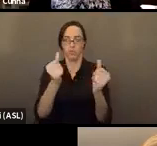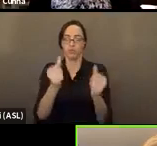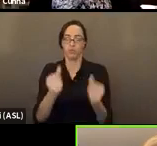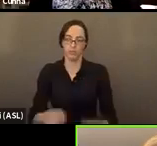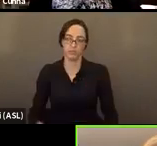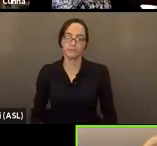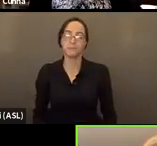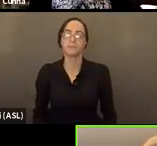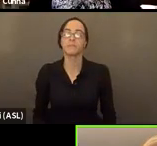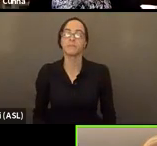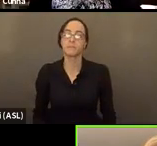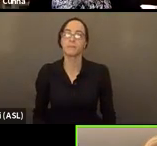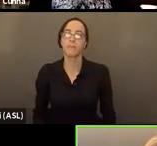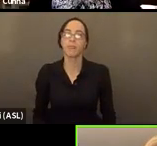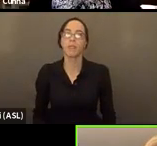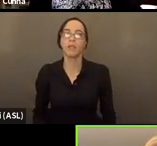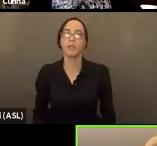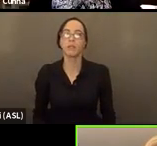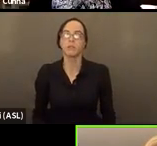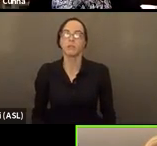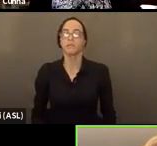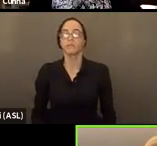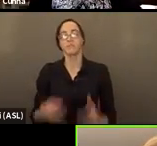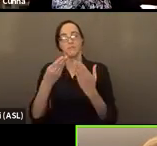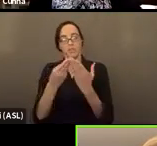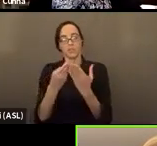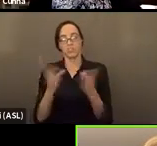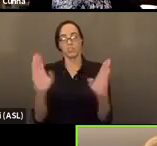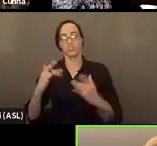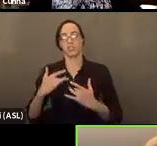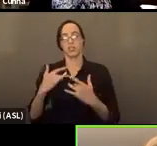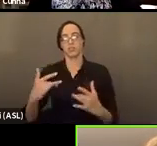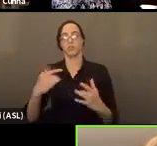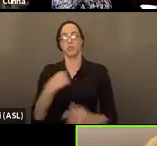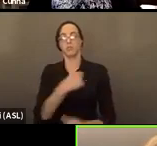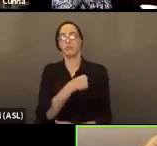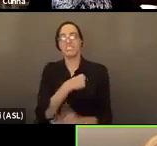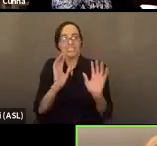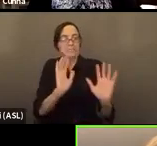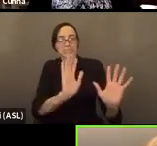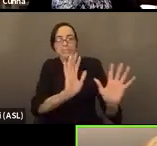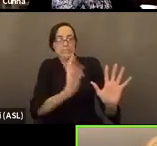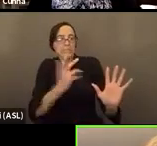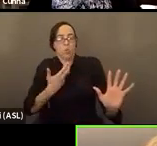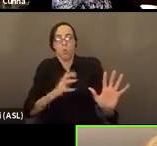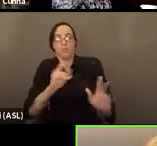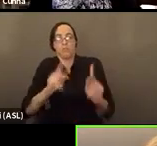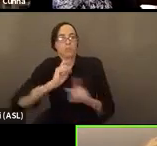yeah and generally we don't like people to clog up the 911 calls um lines if not